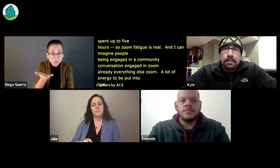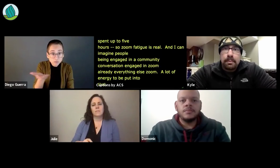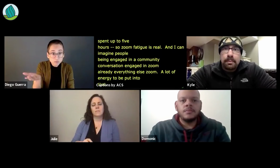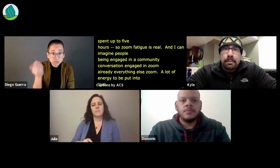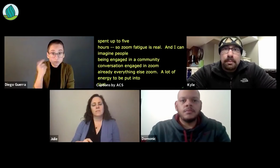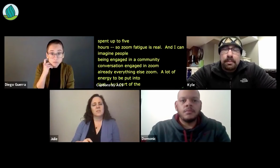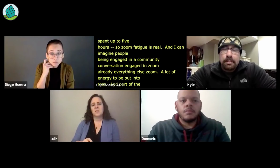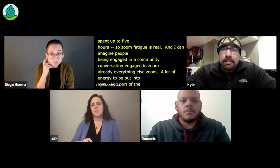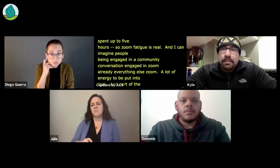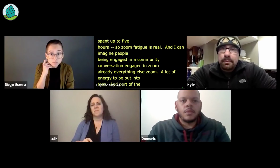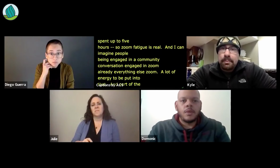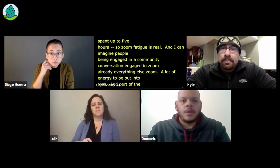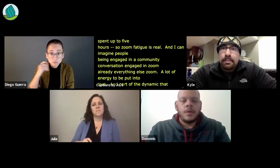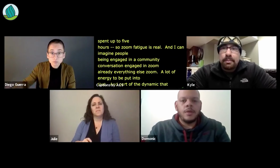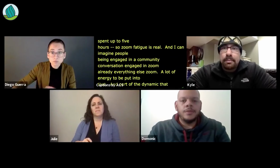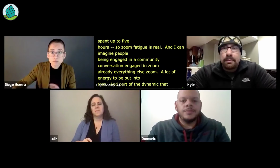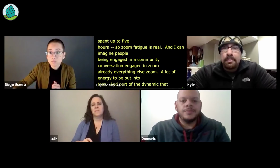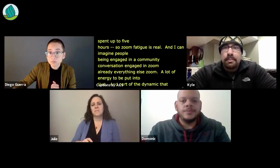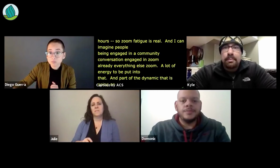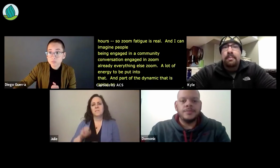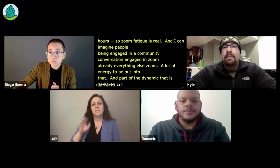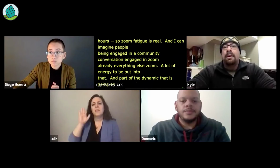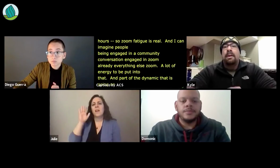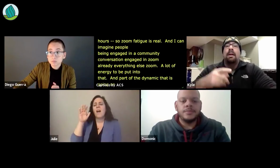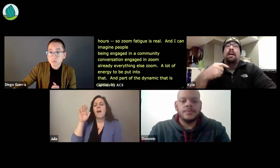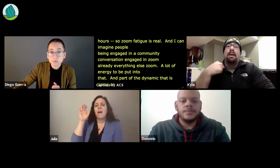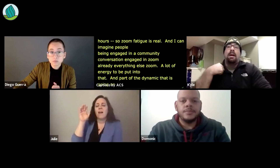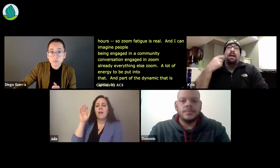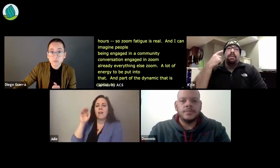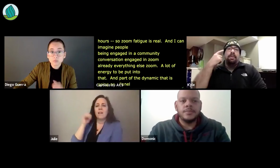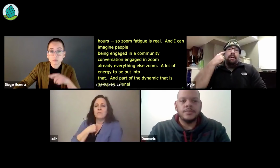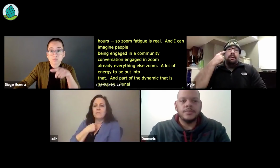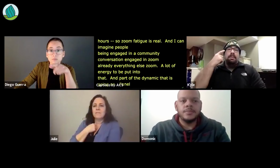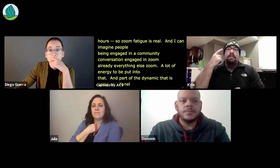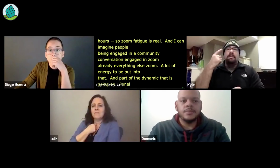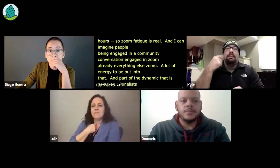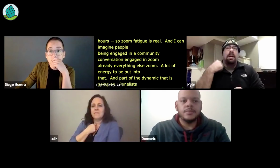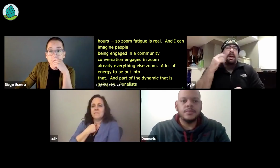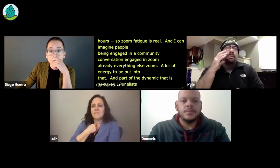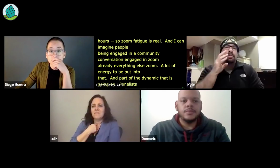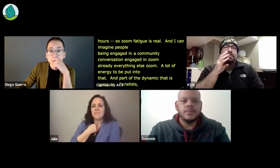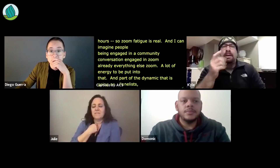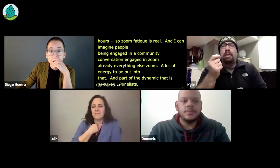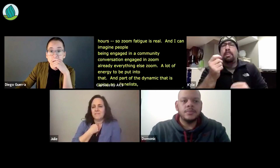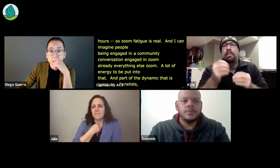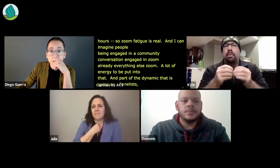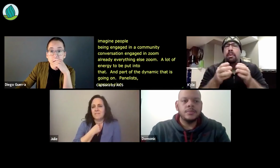Do have any re-- any more responses? This is Kyle. I would speak a little more broadly just